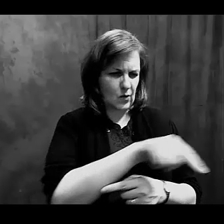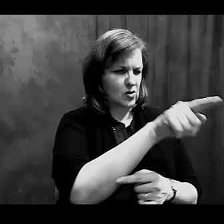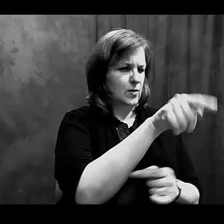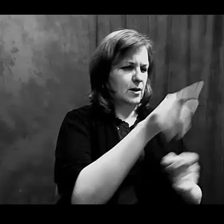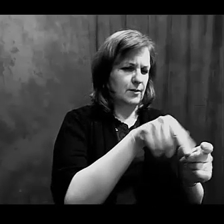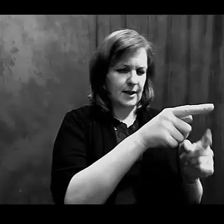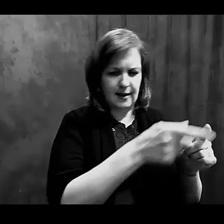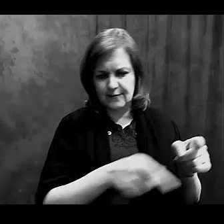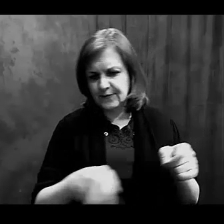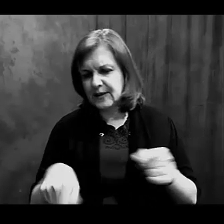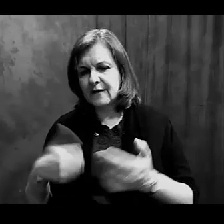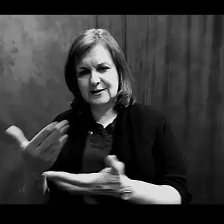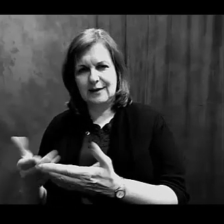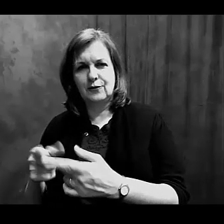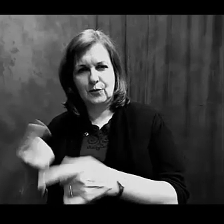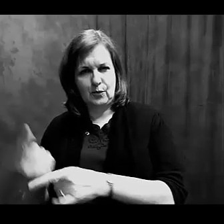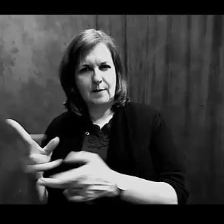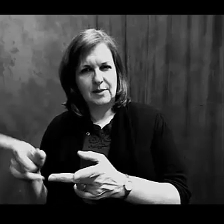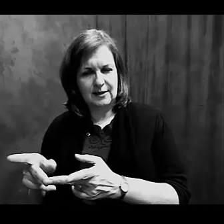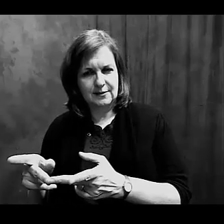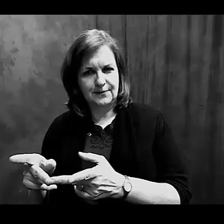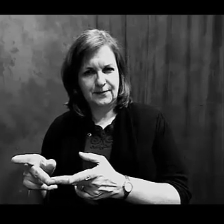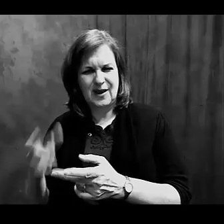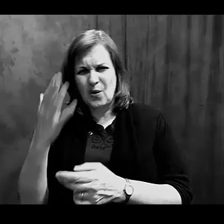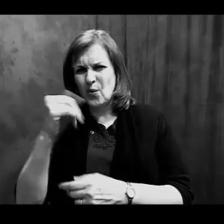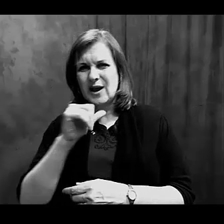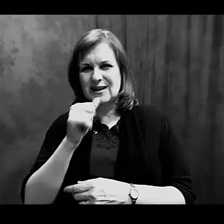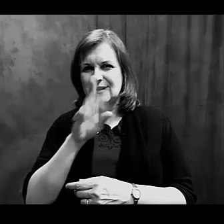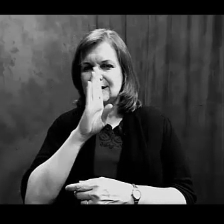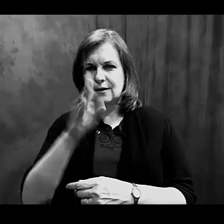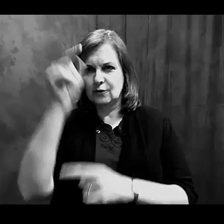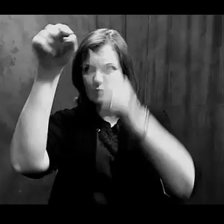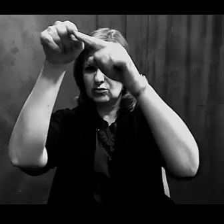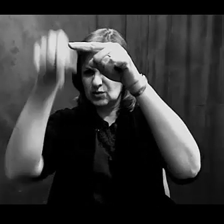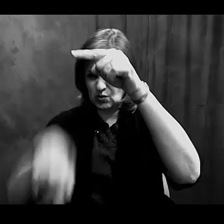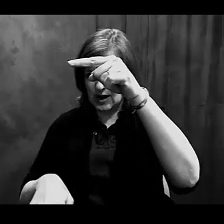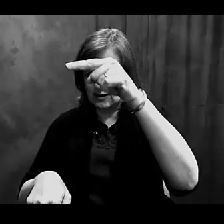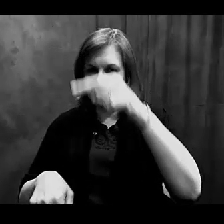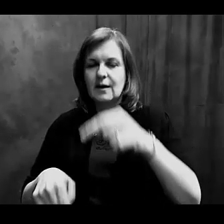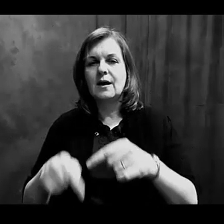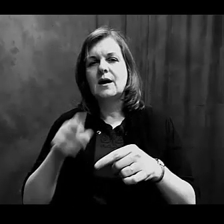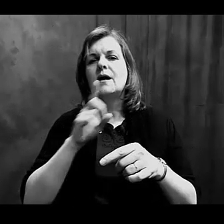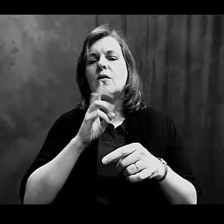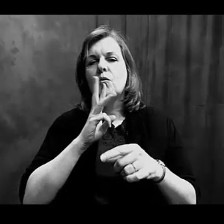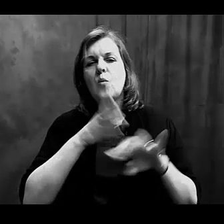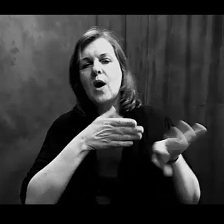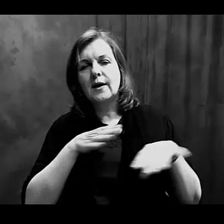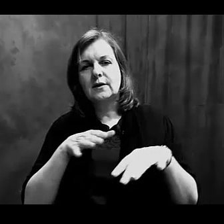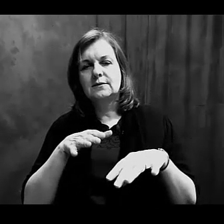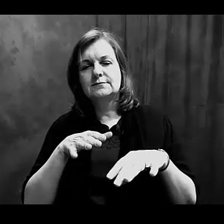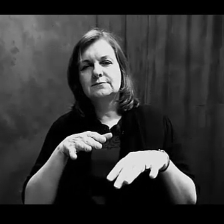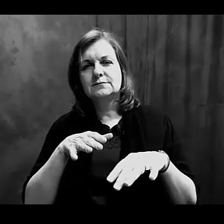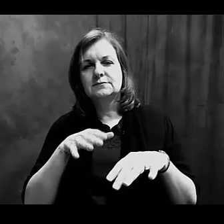and then eventually gets on his way -- so why didn't he just go straight?? the ocean currents down there are not gonna allow that!